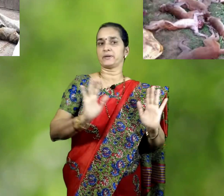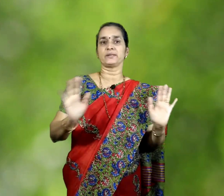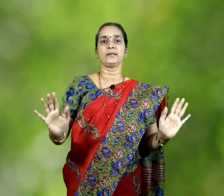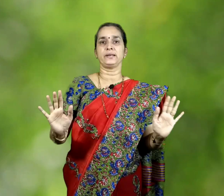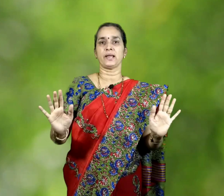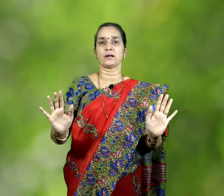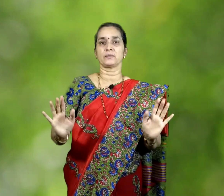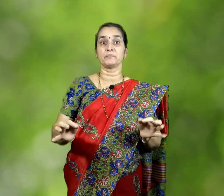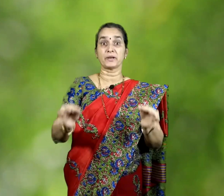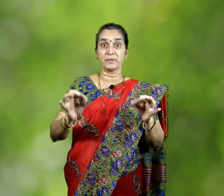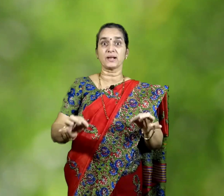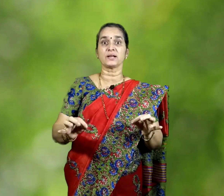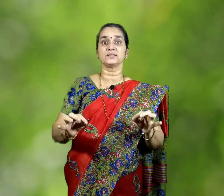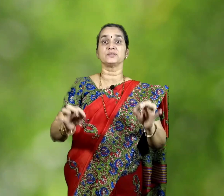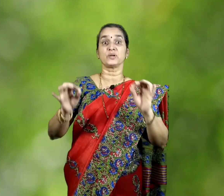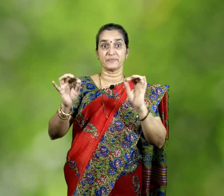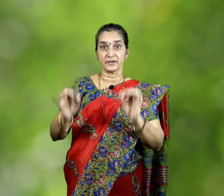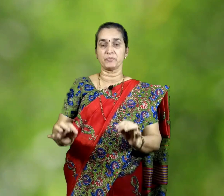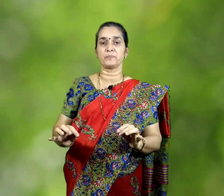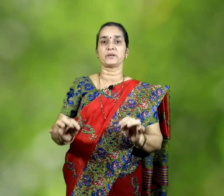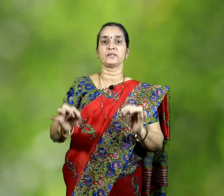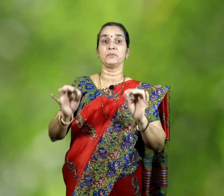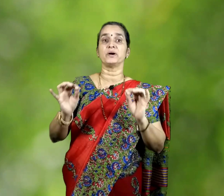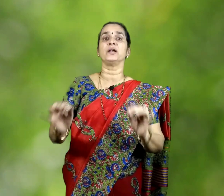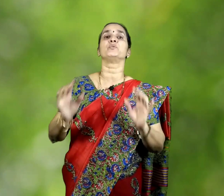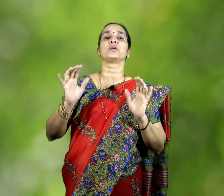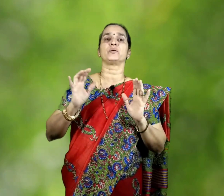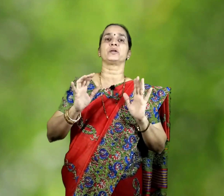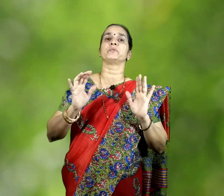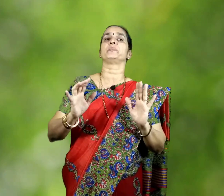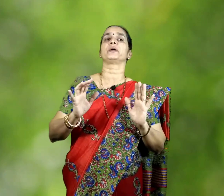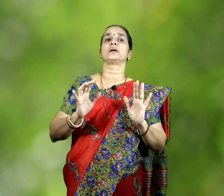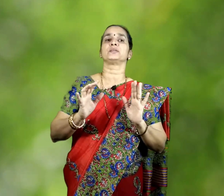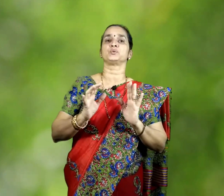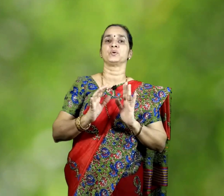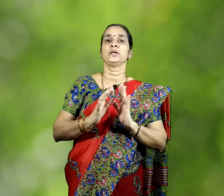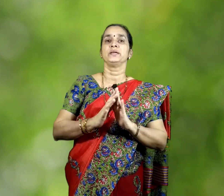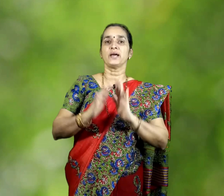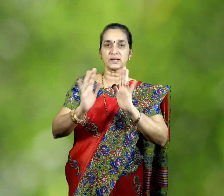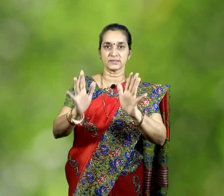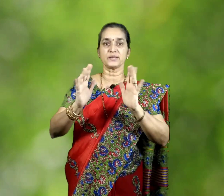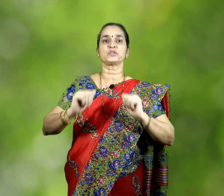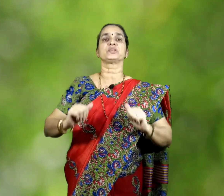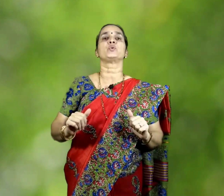It was published in English newspaper. It should have been published in Kannada too (Unfortunate!) We need to know the reason of such deaths